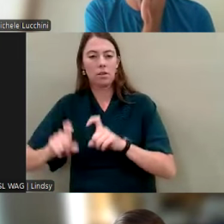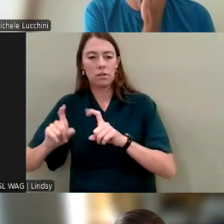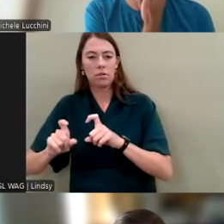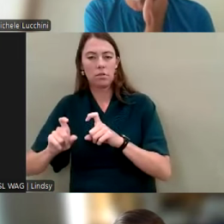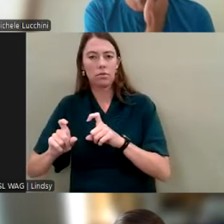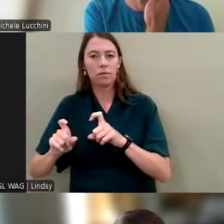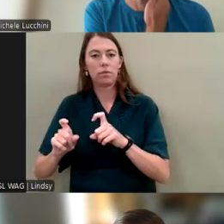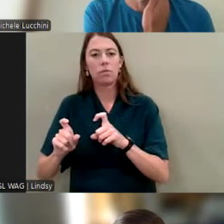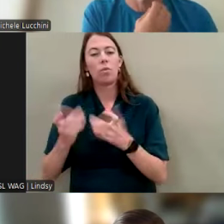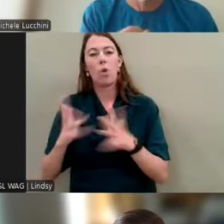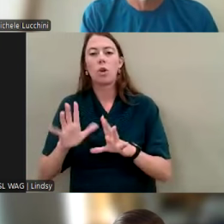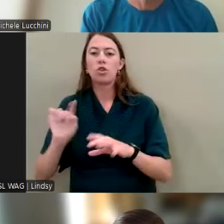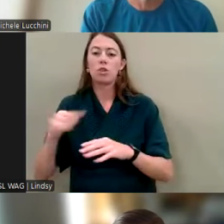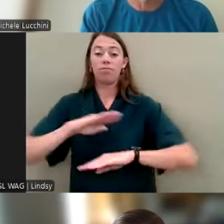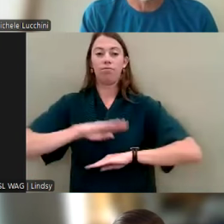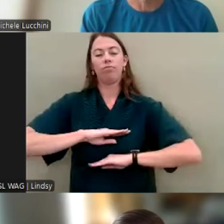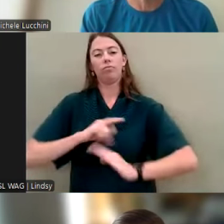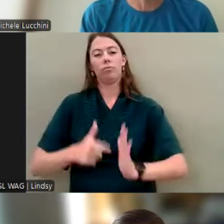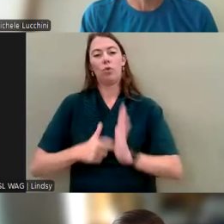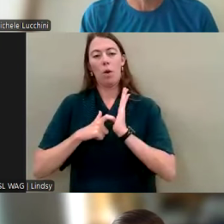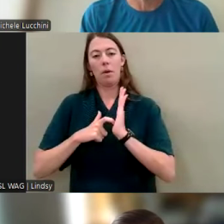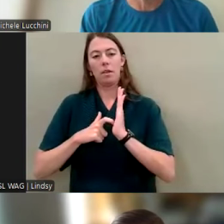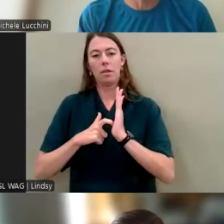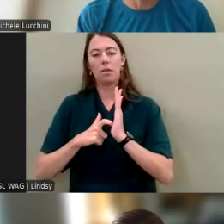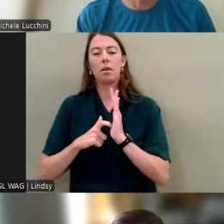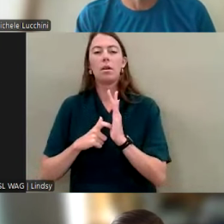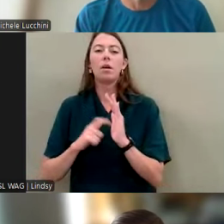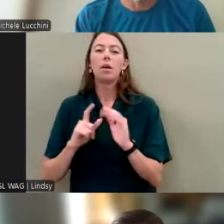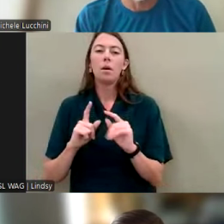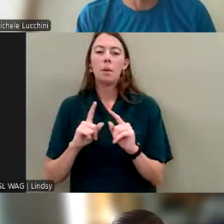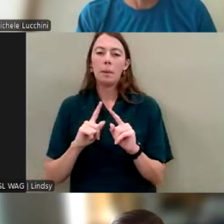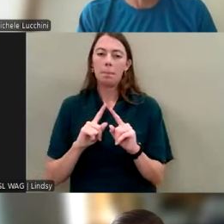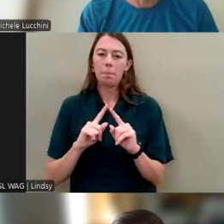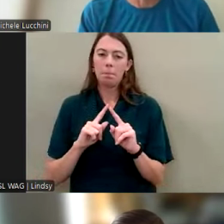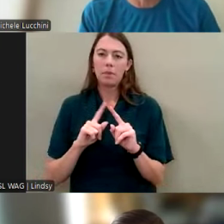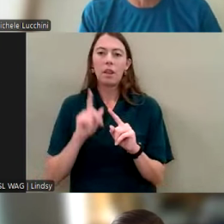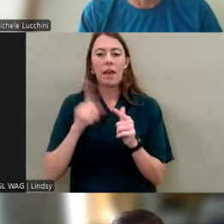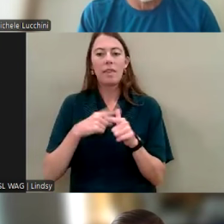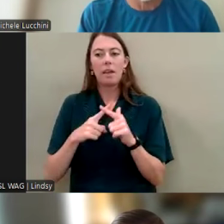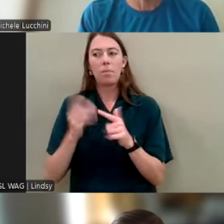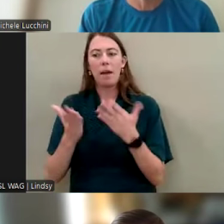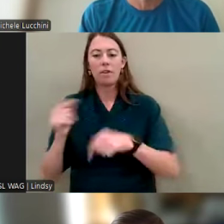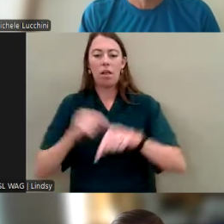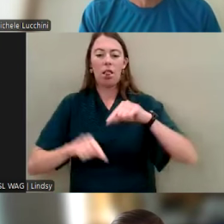the guideline. But then besides the remediation that you will be doing based on those results,